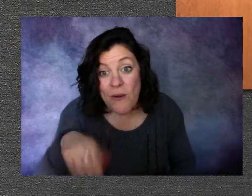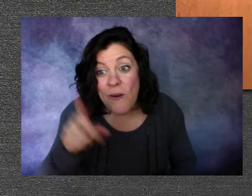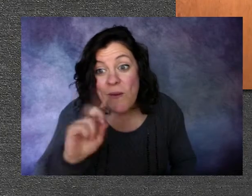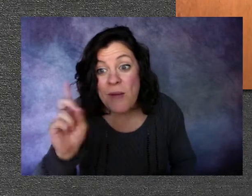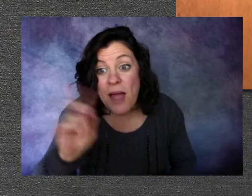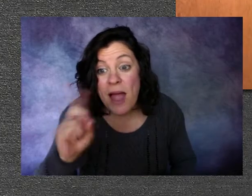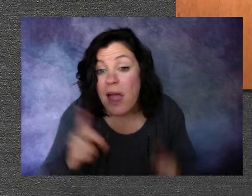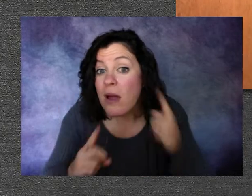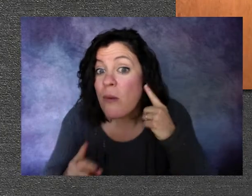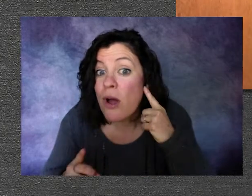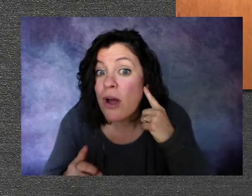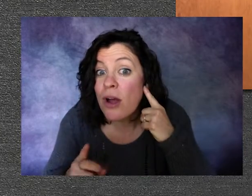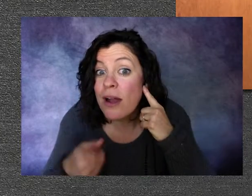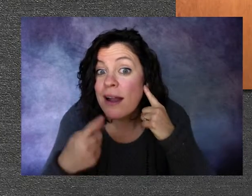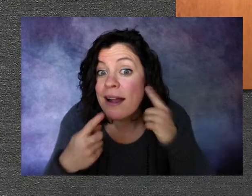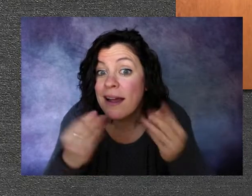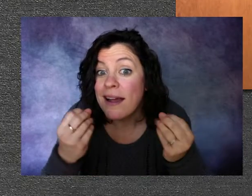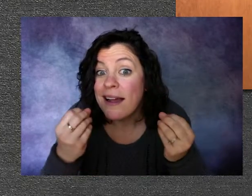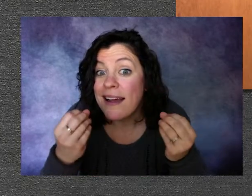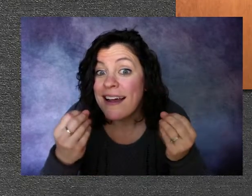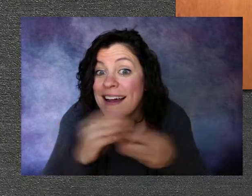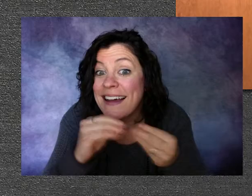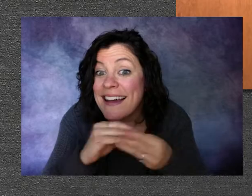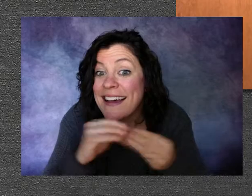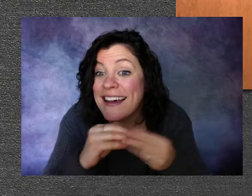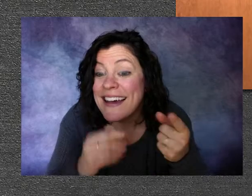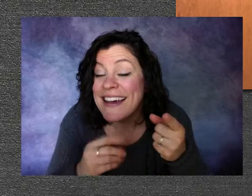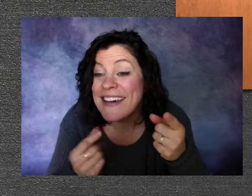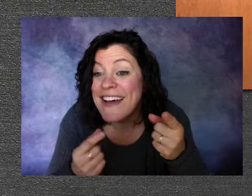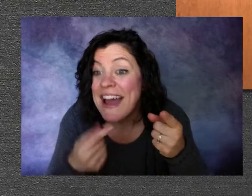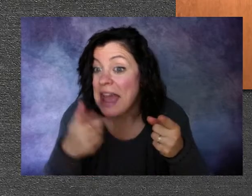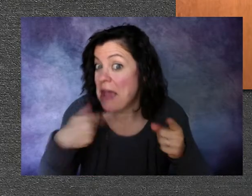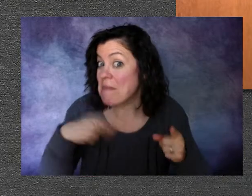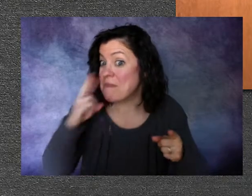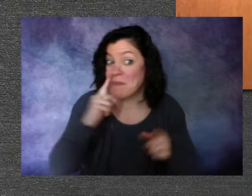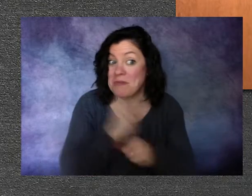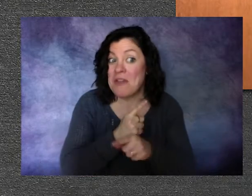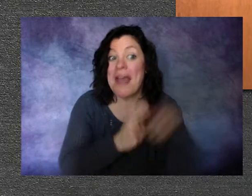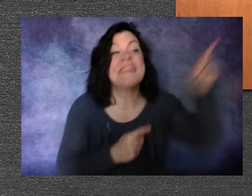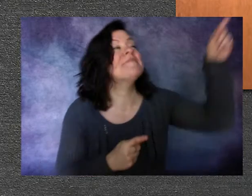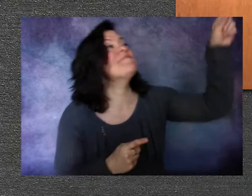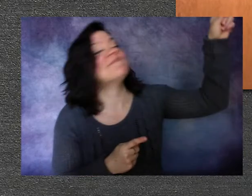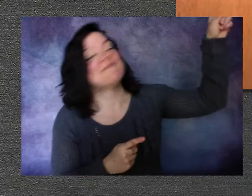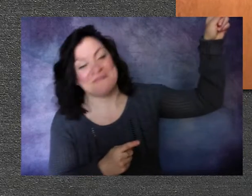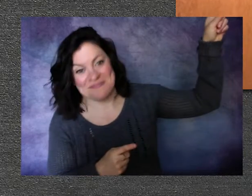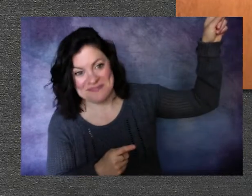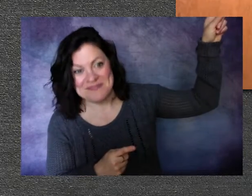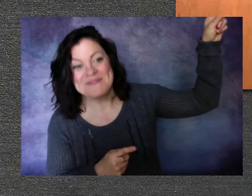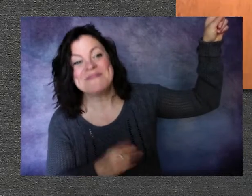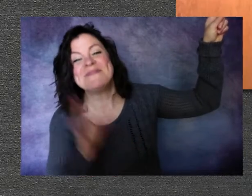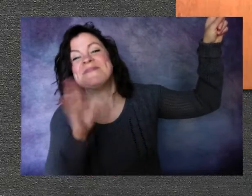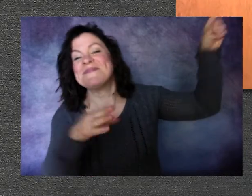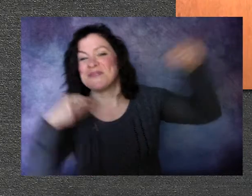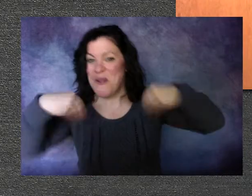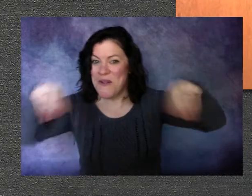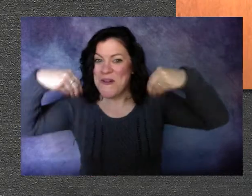Oh my goodness, did someone just say it? I think so! Let's see if we are right. Oh, grocery store!